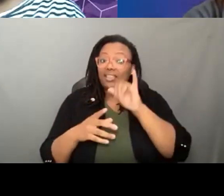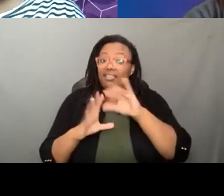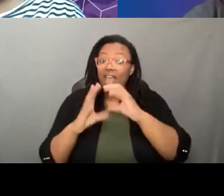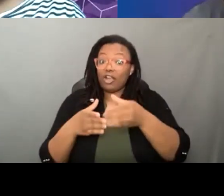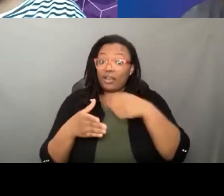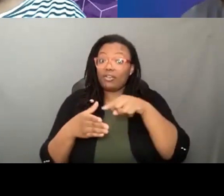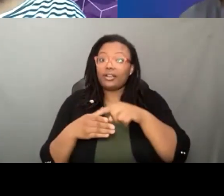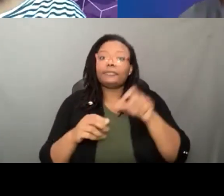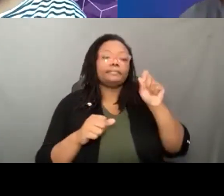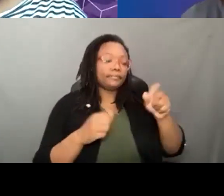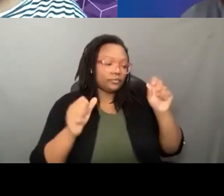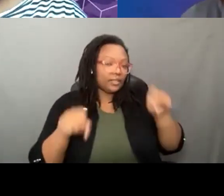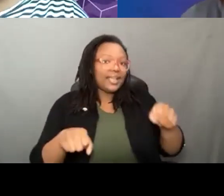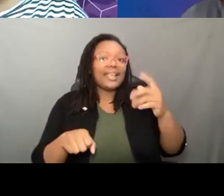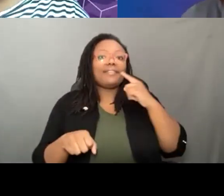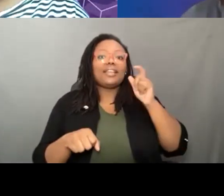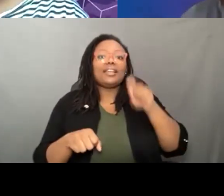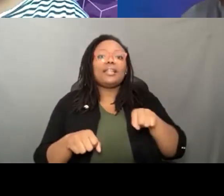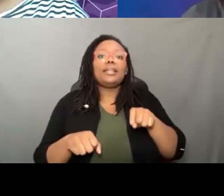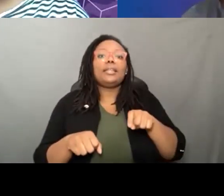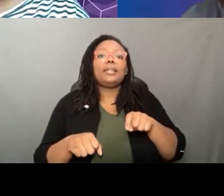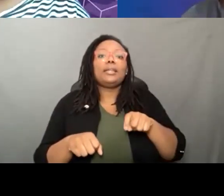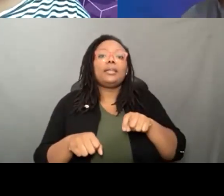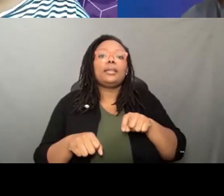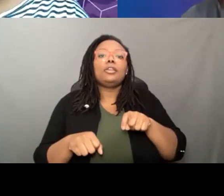Jannele Gosey: Yes, you can if they're needed to count the objectives of the award.